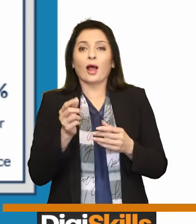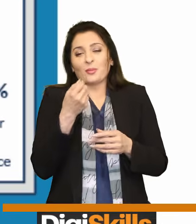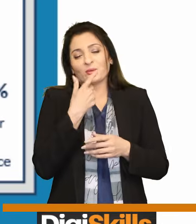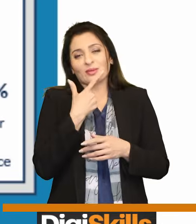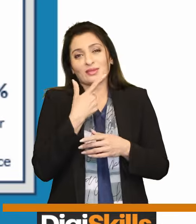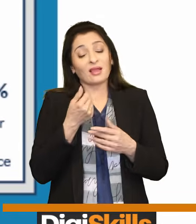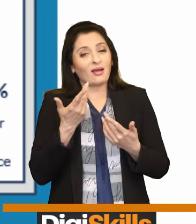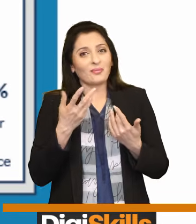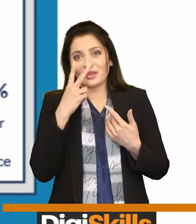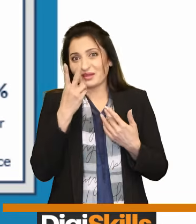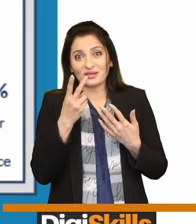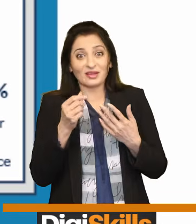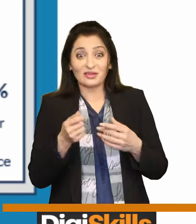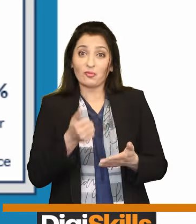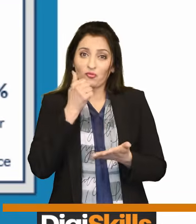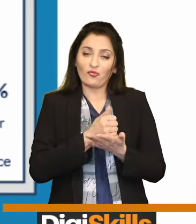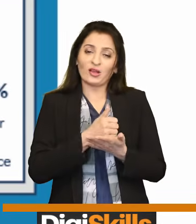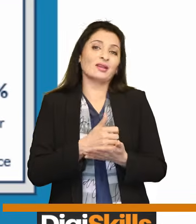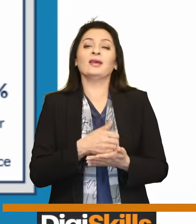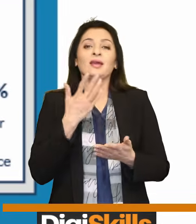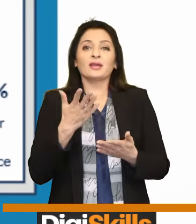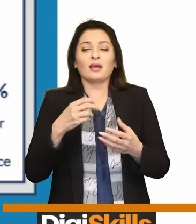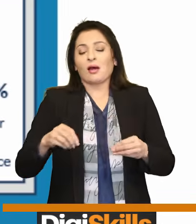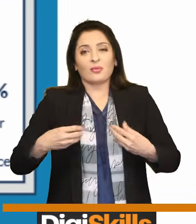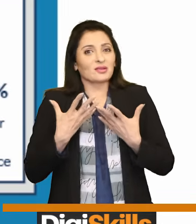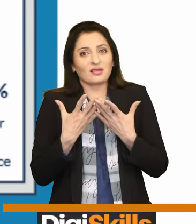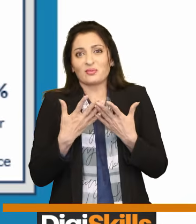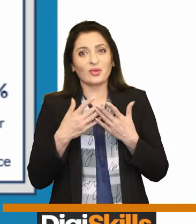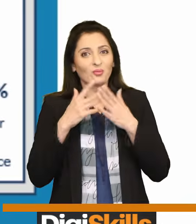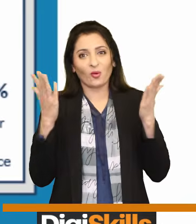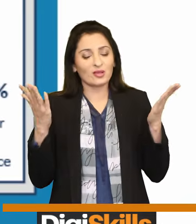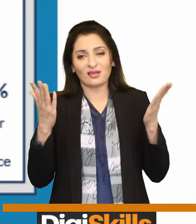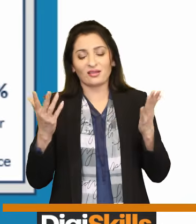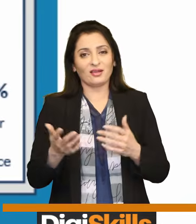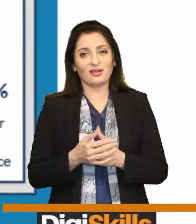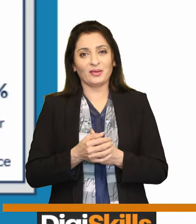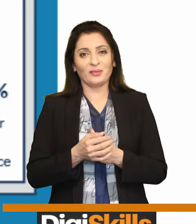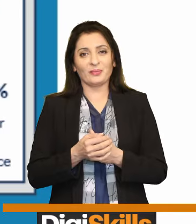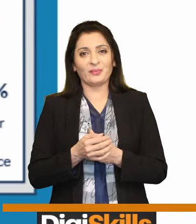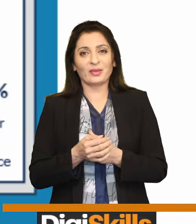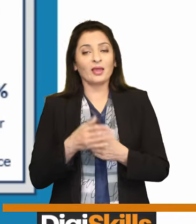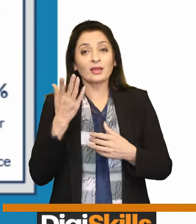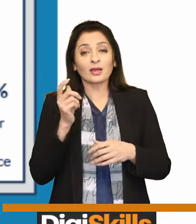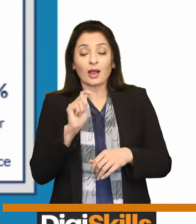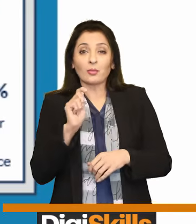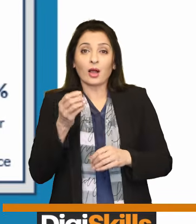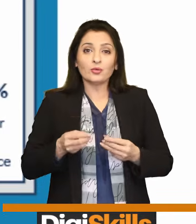The smile on your face proves that the excitement level has gone to the next level.